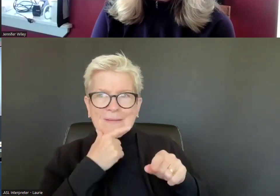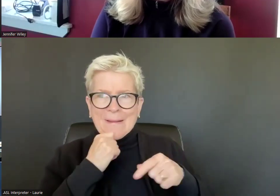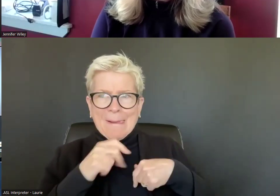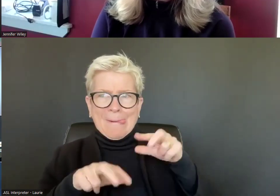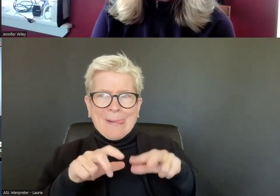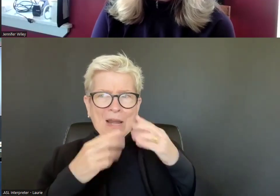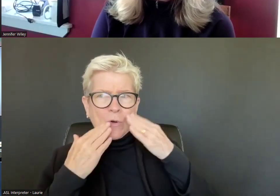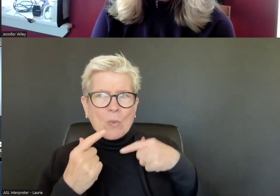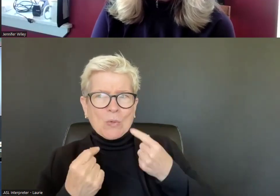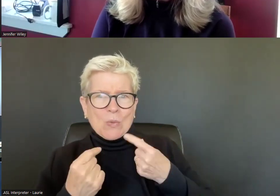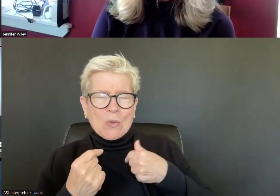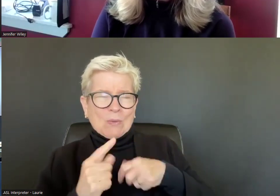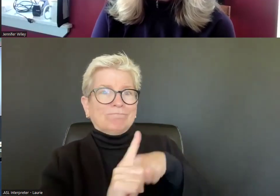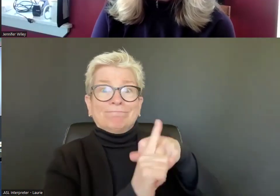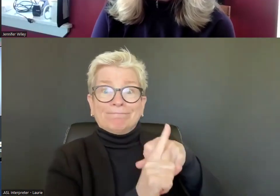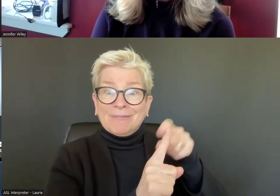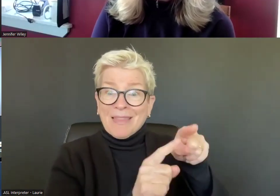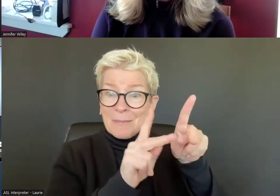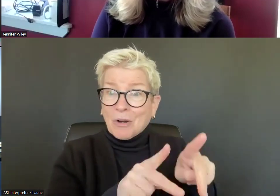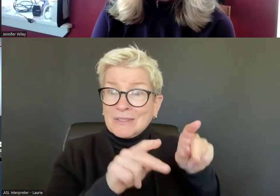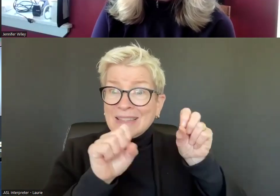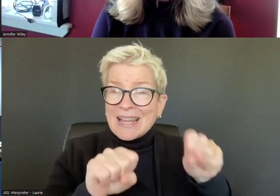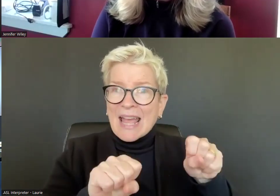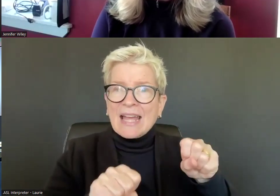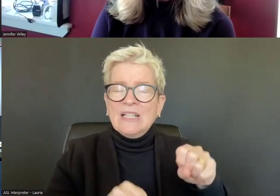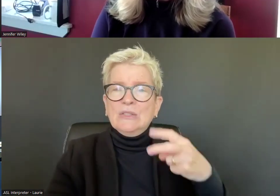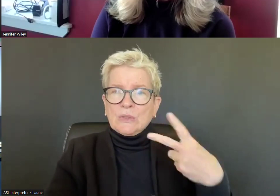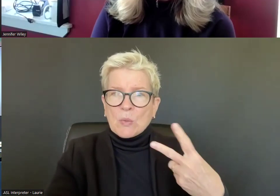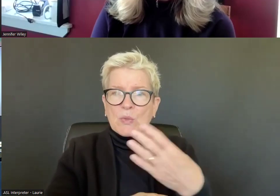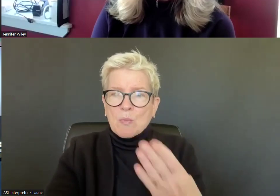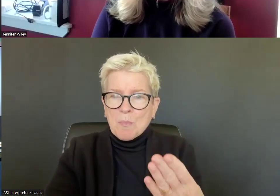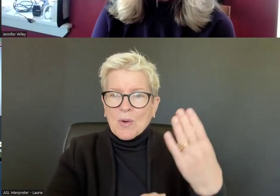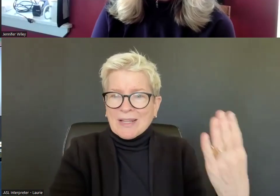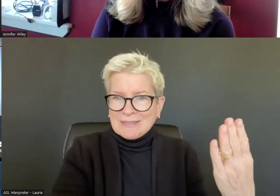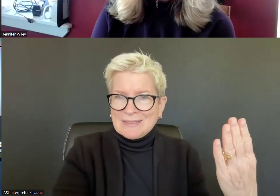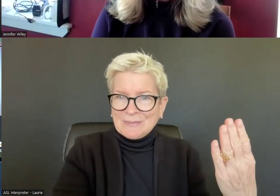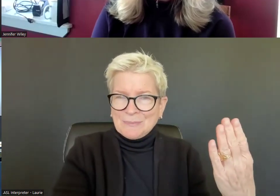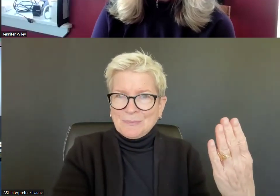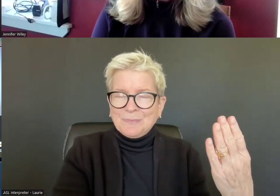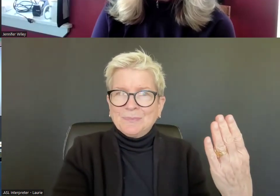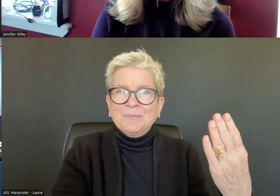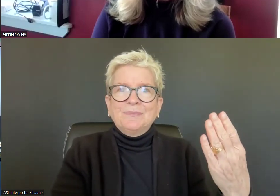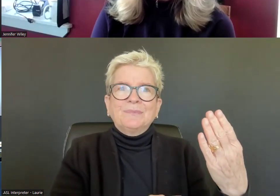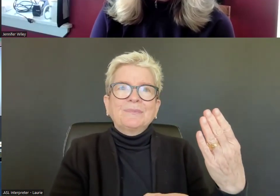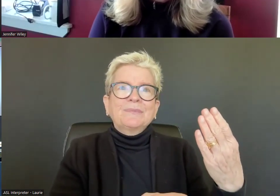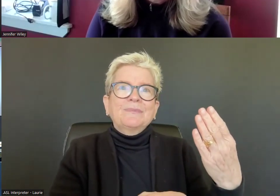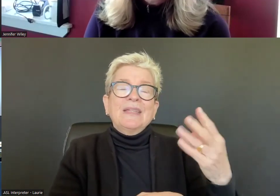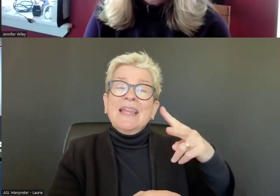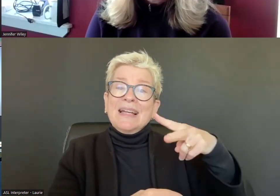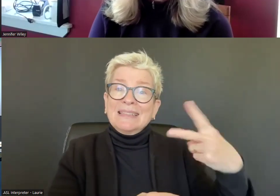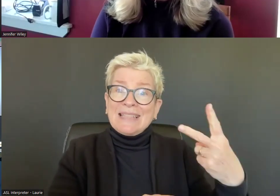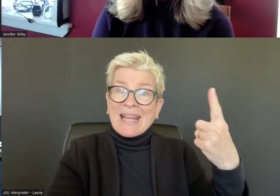so we do two mornings and then in the evening of the second day, we invite